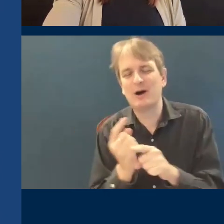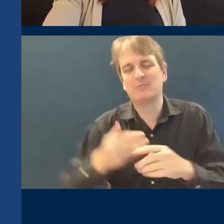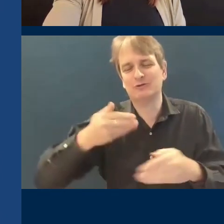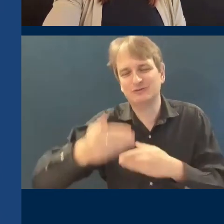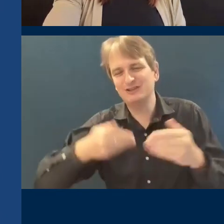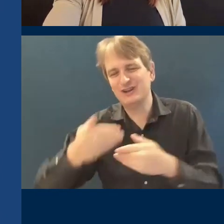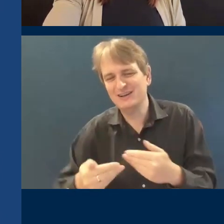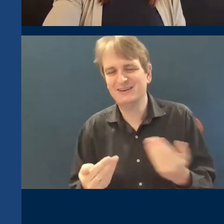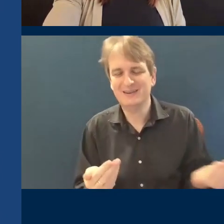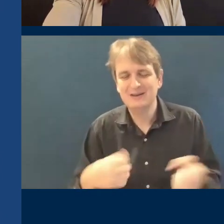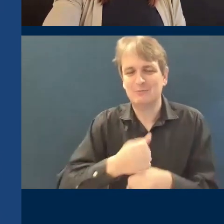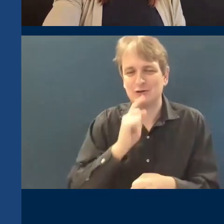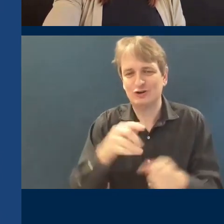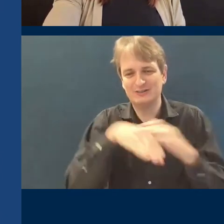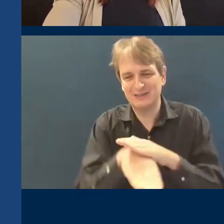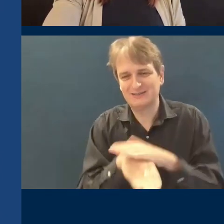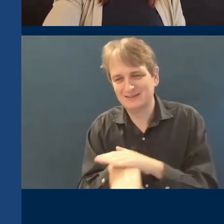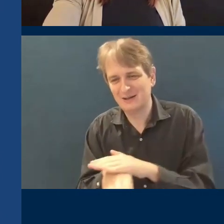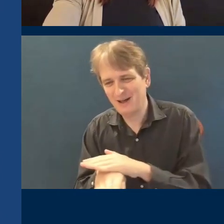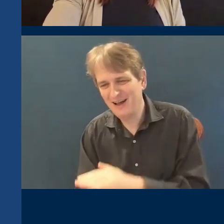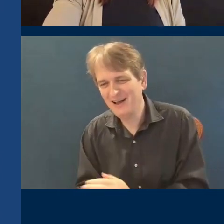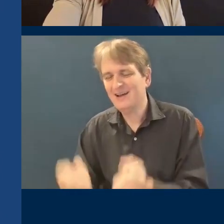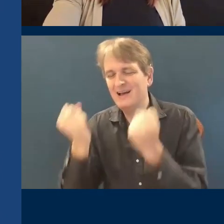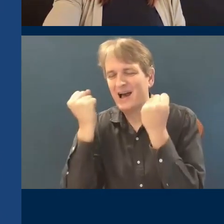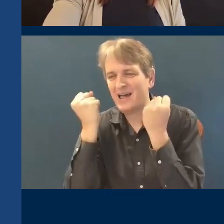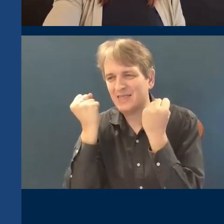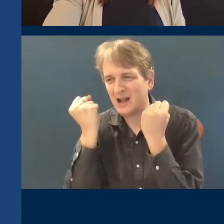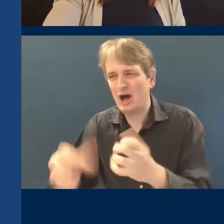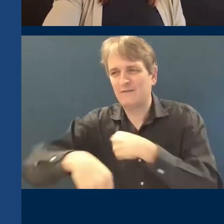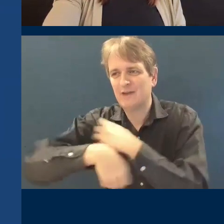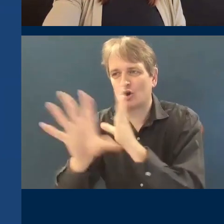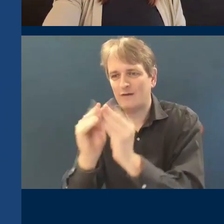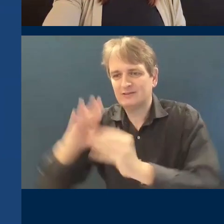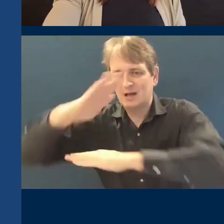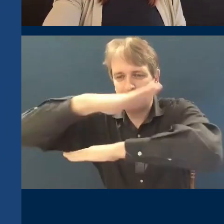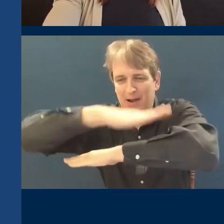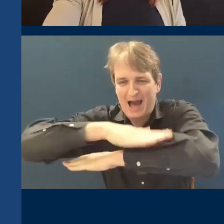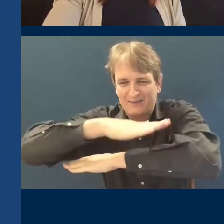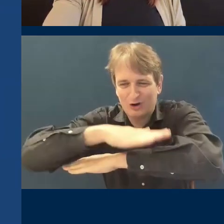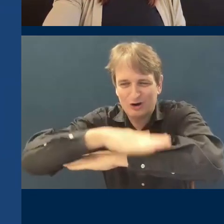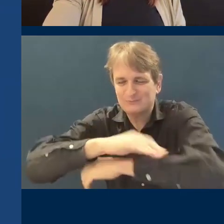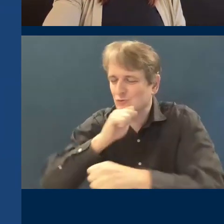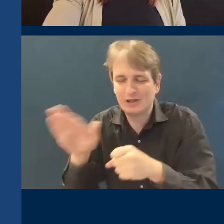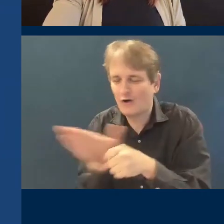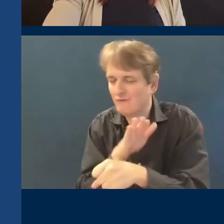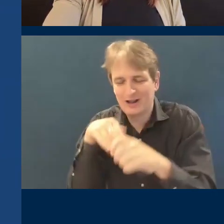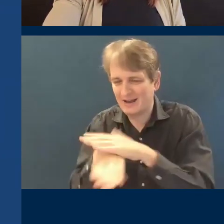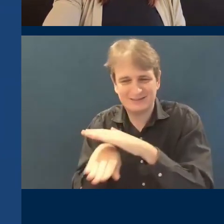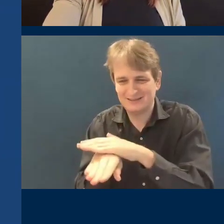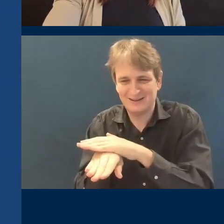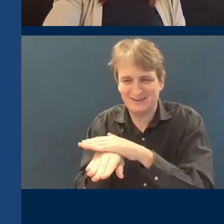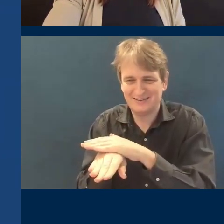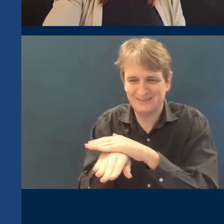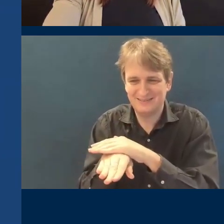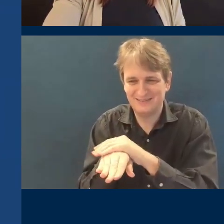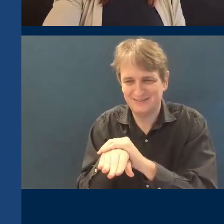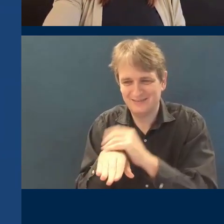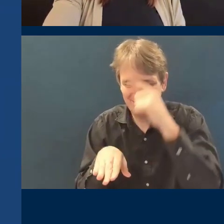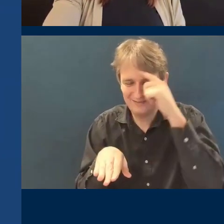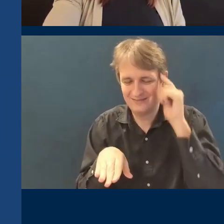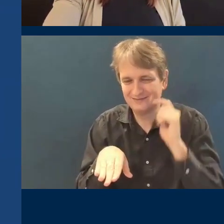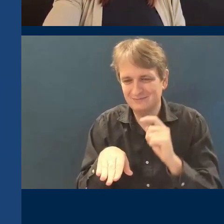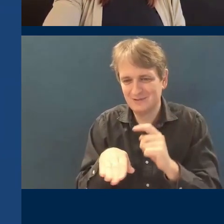Many people didn't know the proper procedures and how to make sure everything was accessible. And so there's a lot of video conferencing platforms that are not really fully accessible.